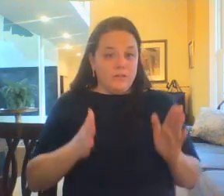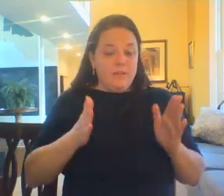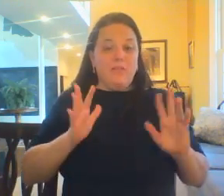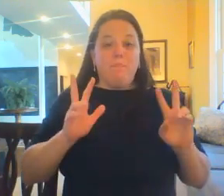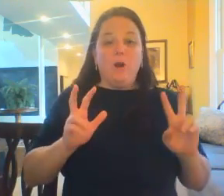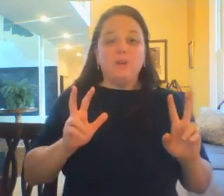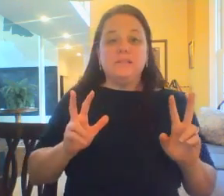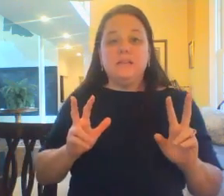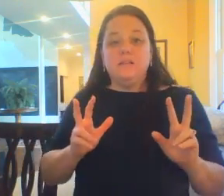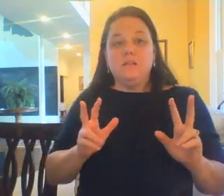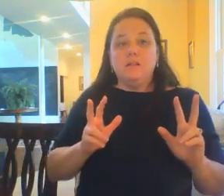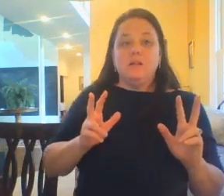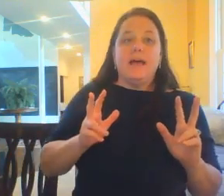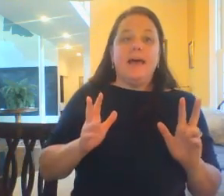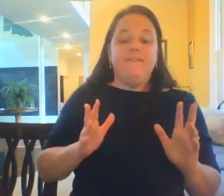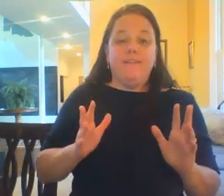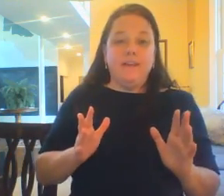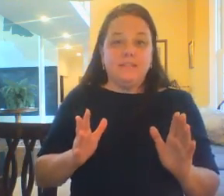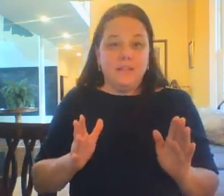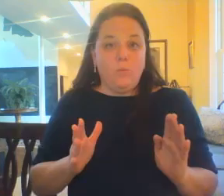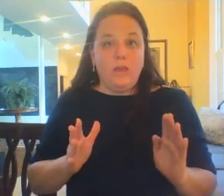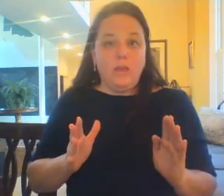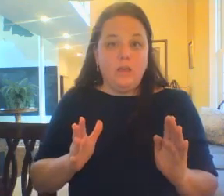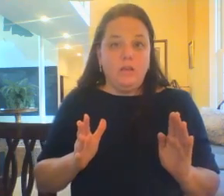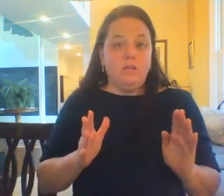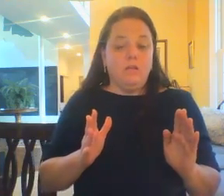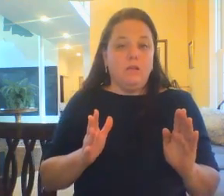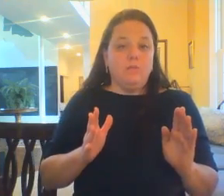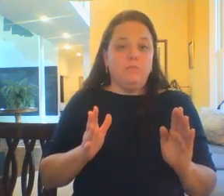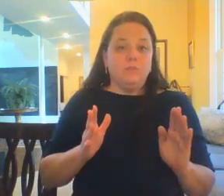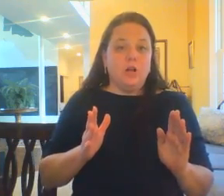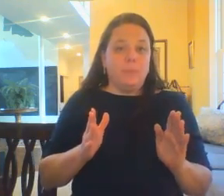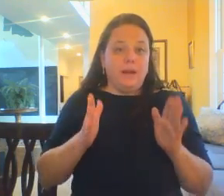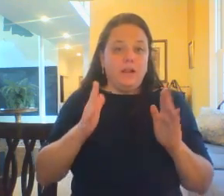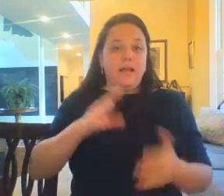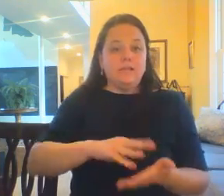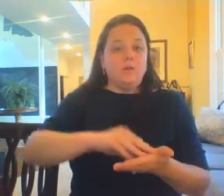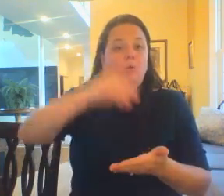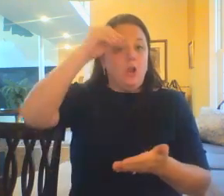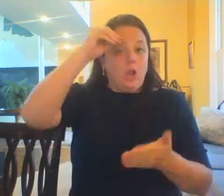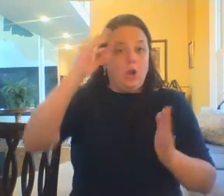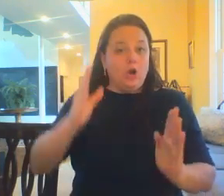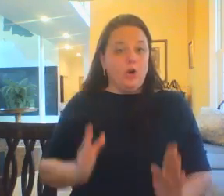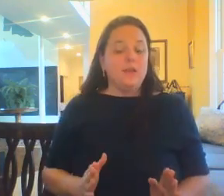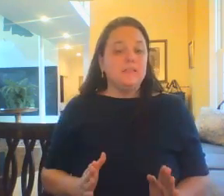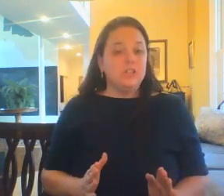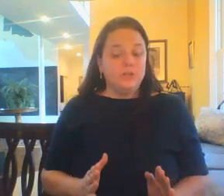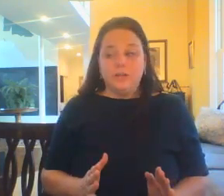being the person effects that we talked